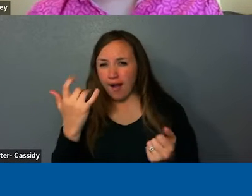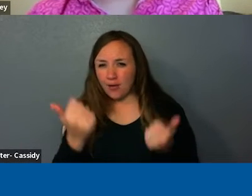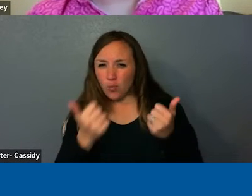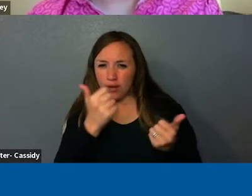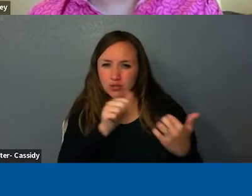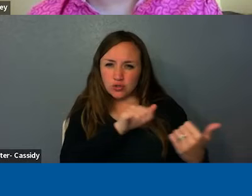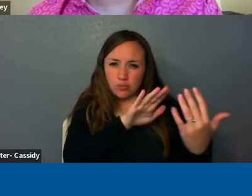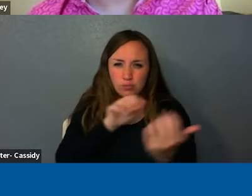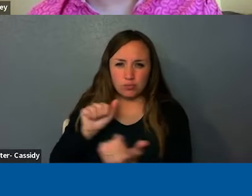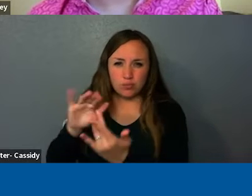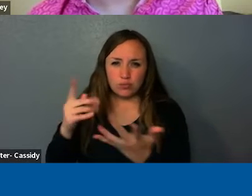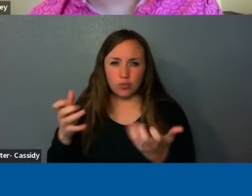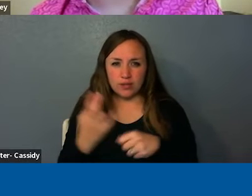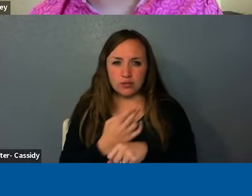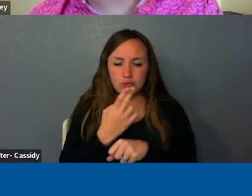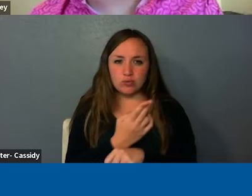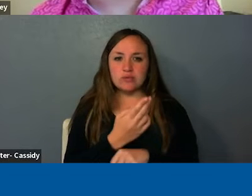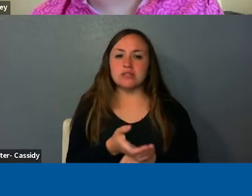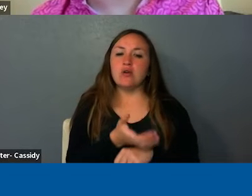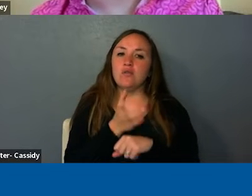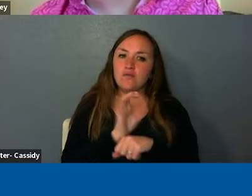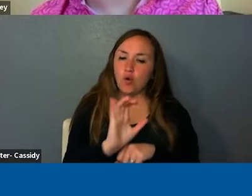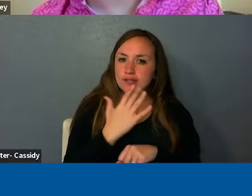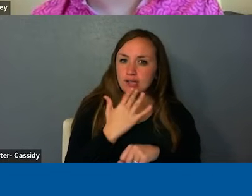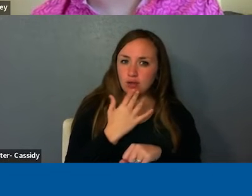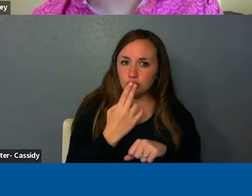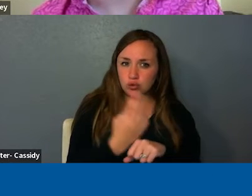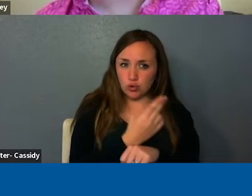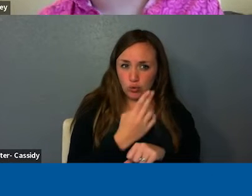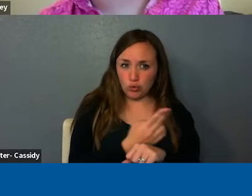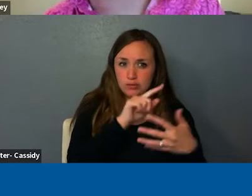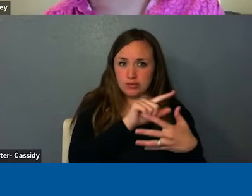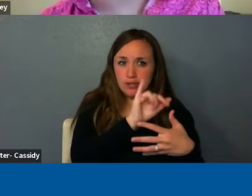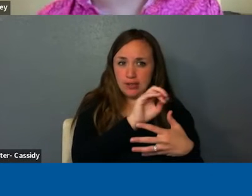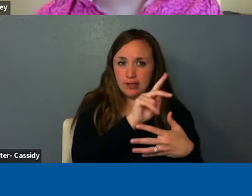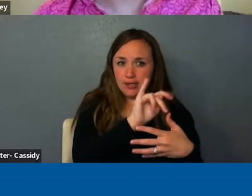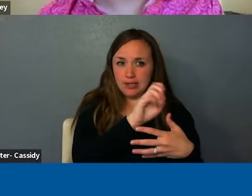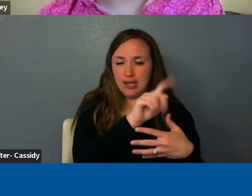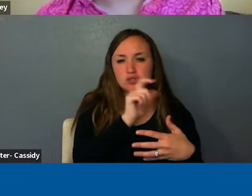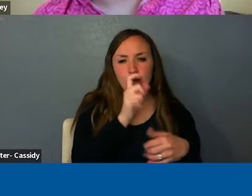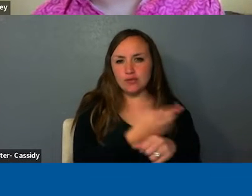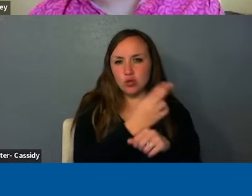So for forced colors mode, links use LinkText. You no longer have to use just an anchor element.